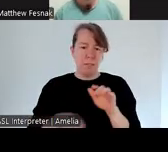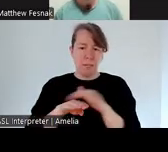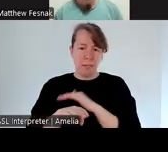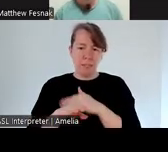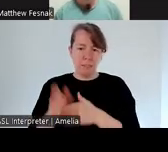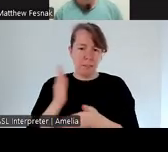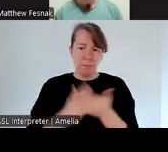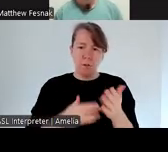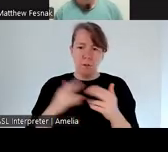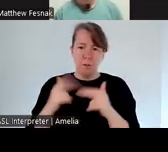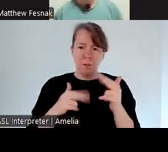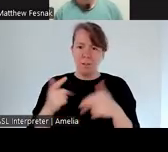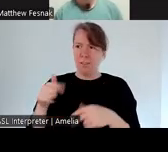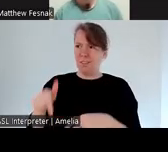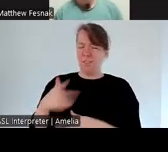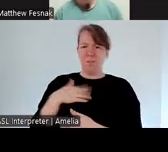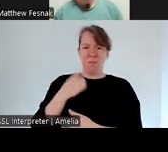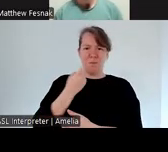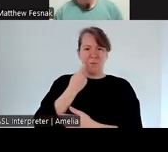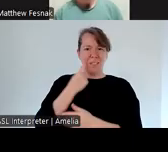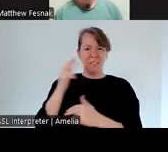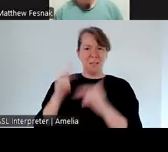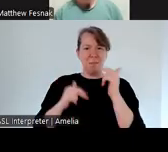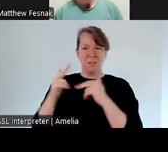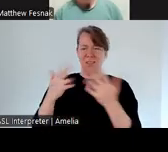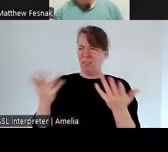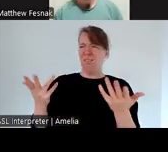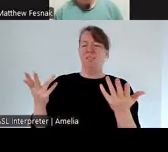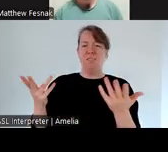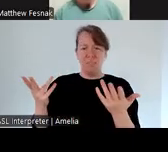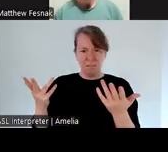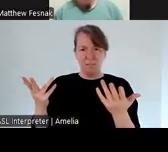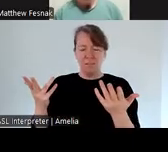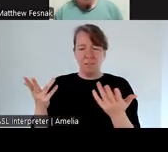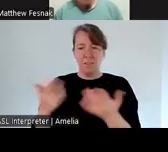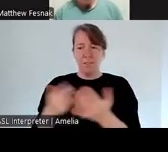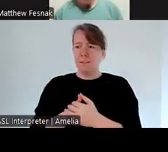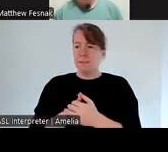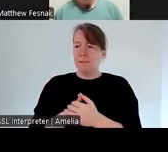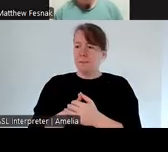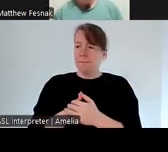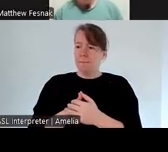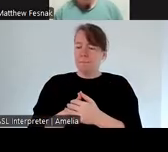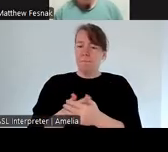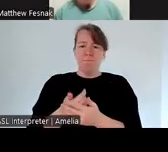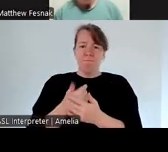Um. And so just reflecting, like, everybody when they have a job